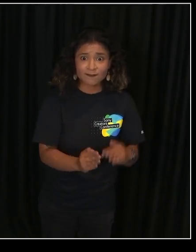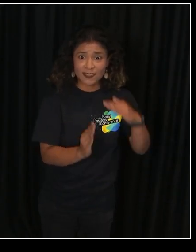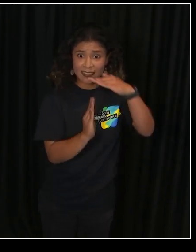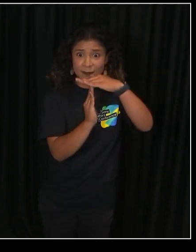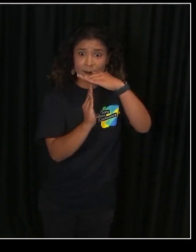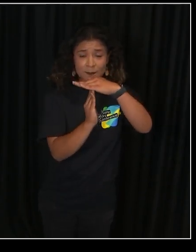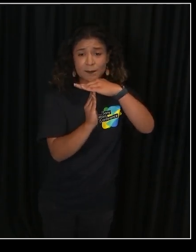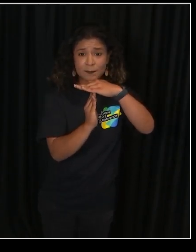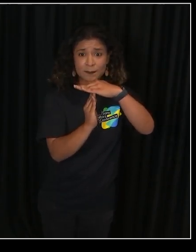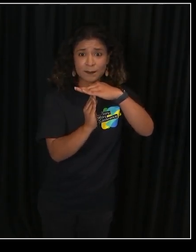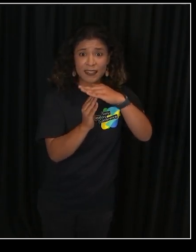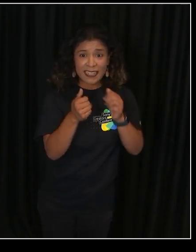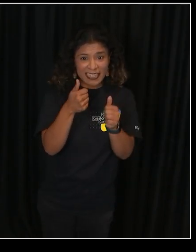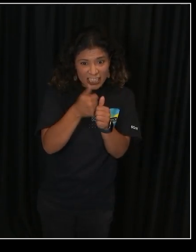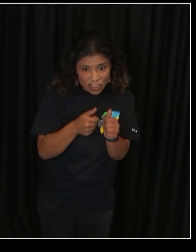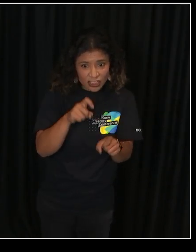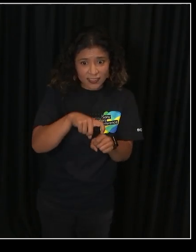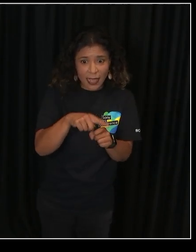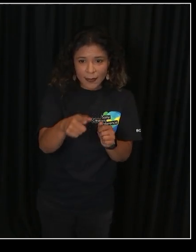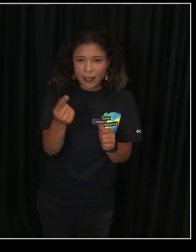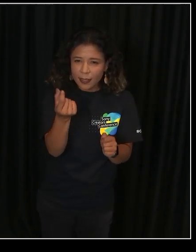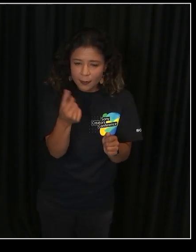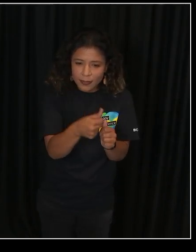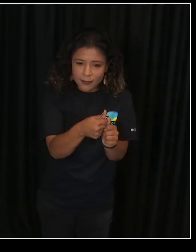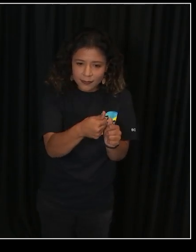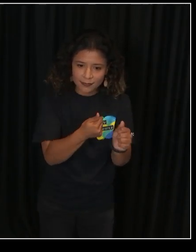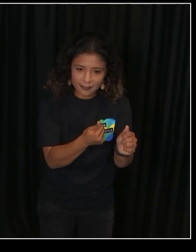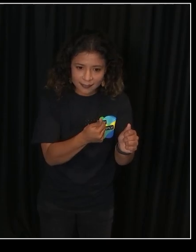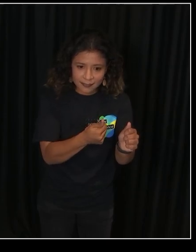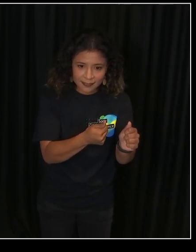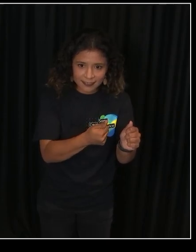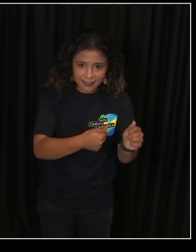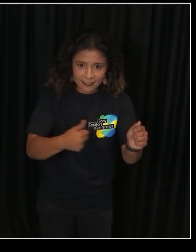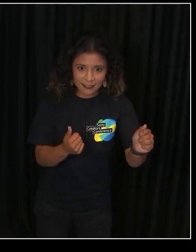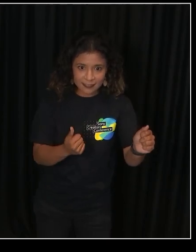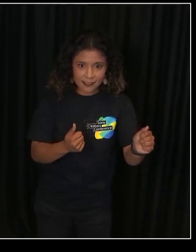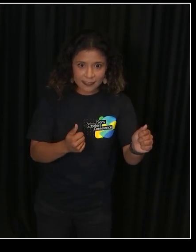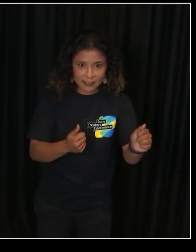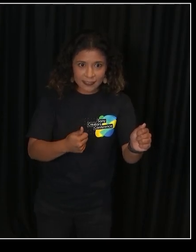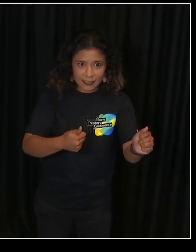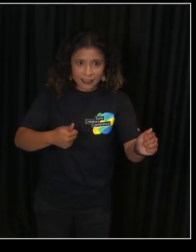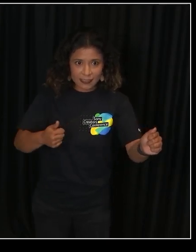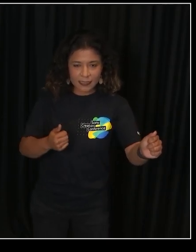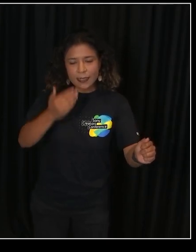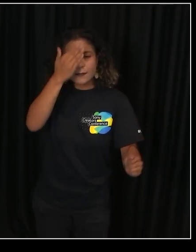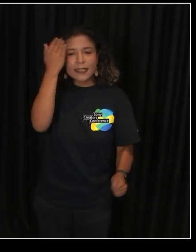and each time he falls behind a little bit, it's because there's something that happened